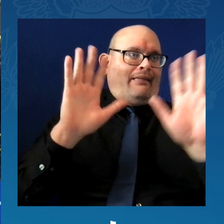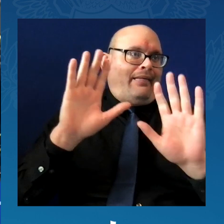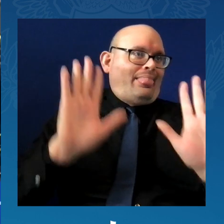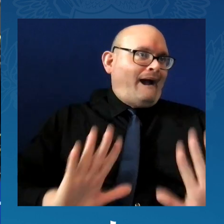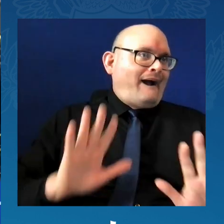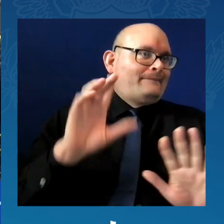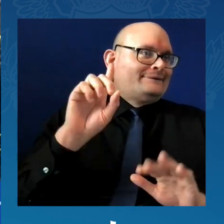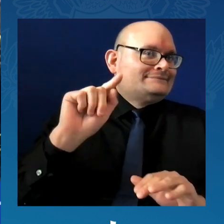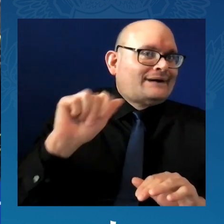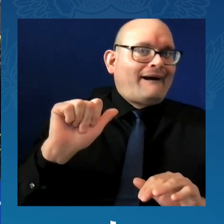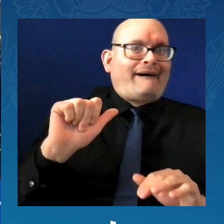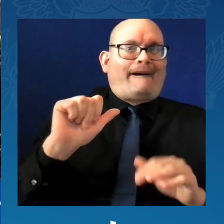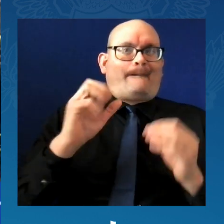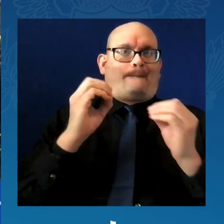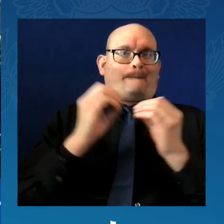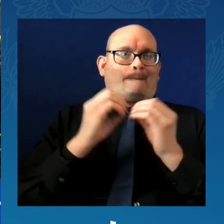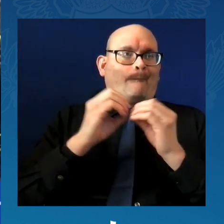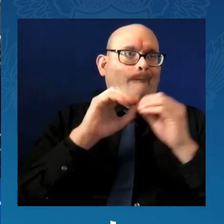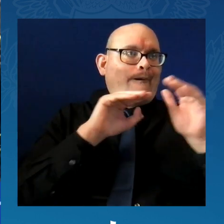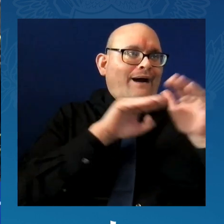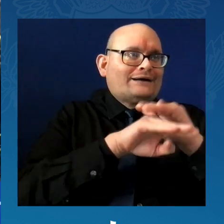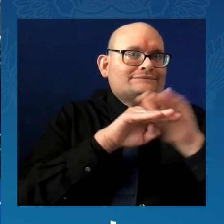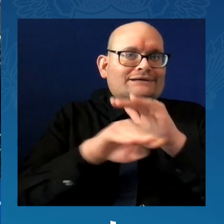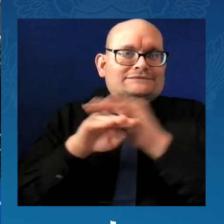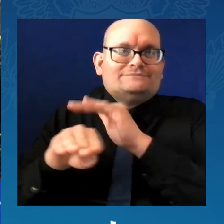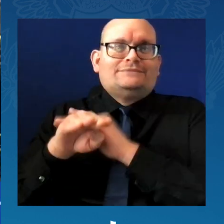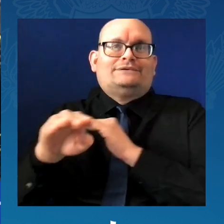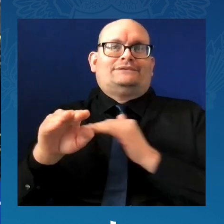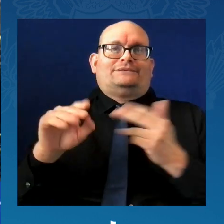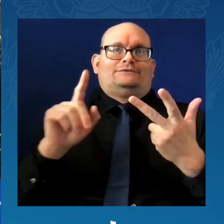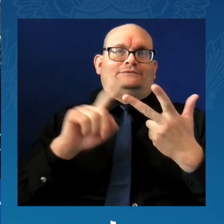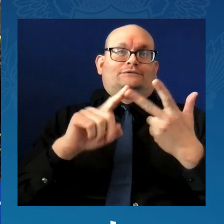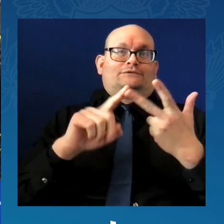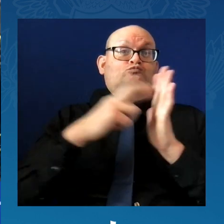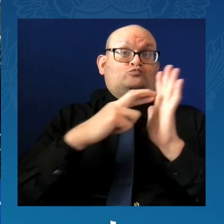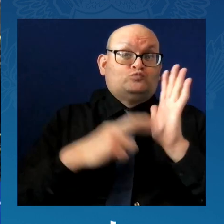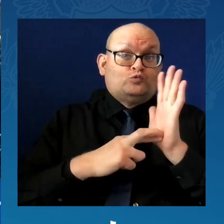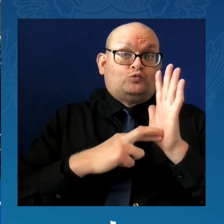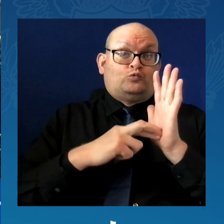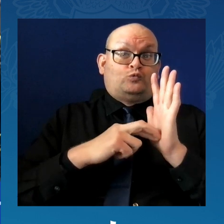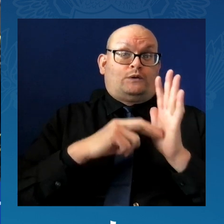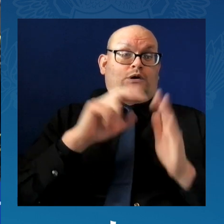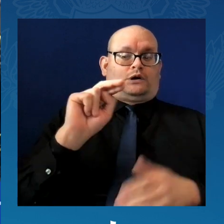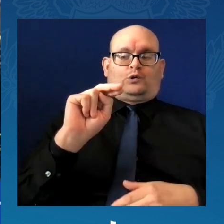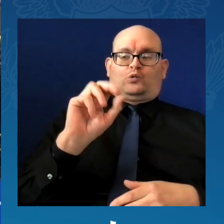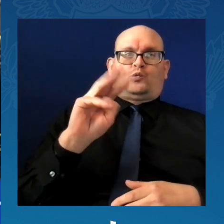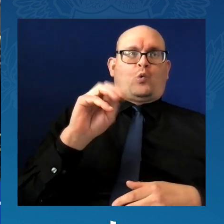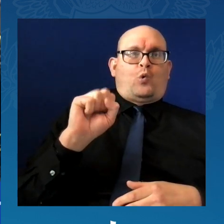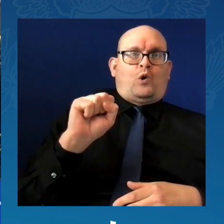And then on rules and norms, we have tasked the Council to increase signatories on the Artemis Accords